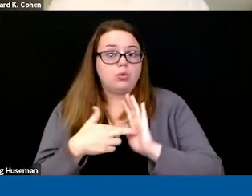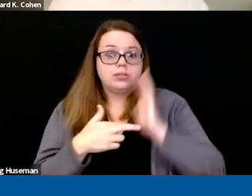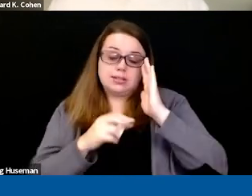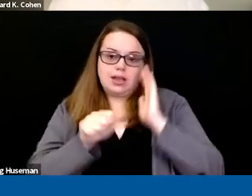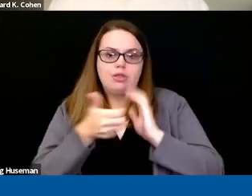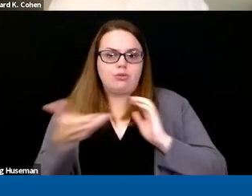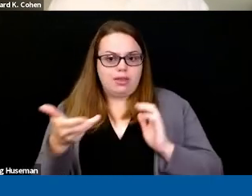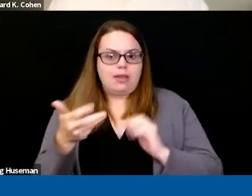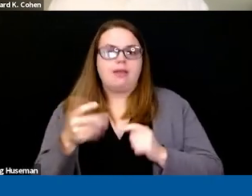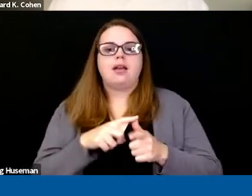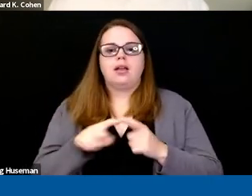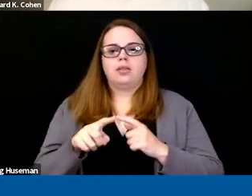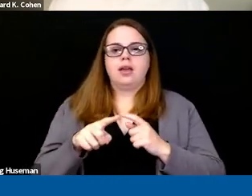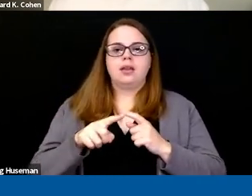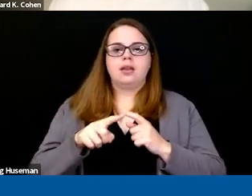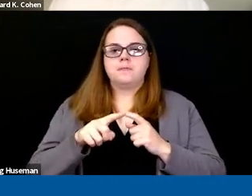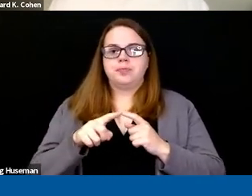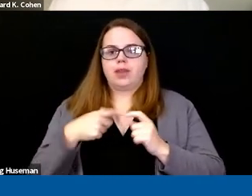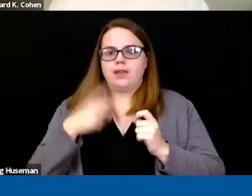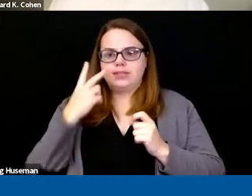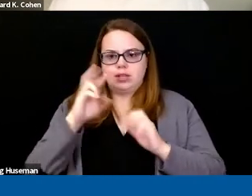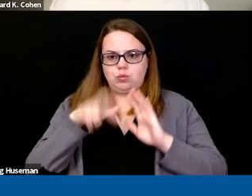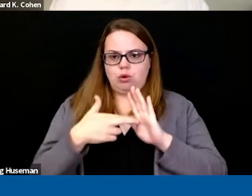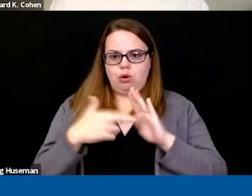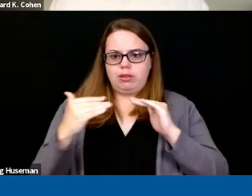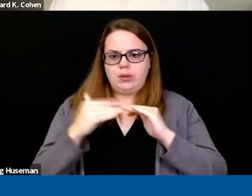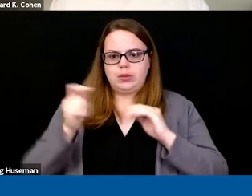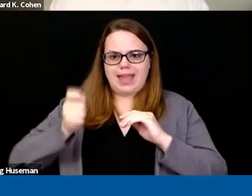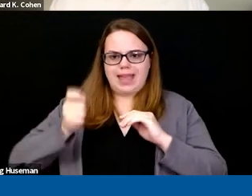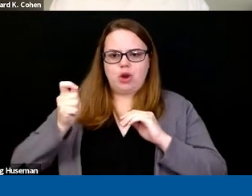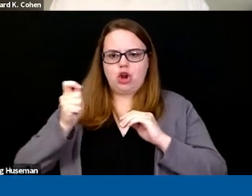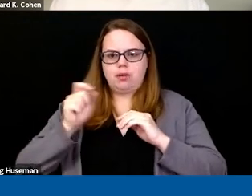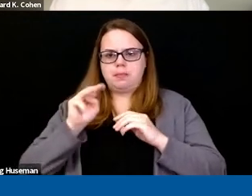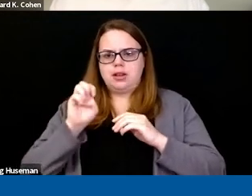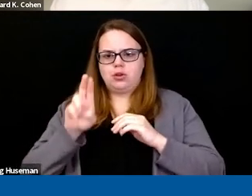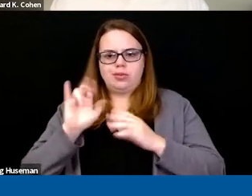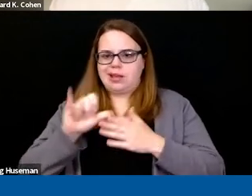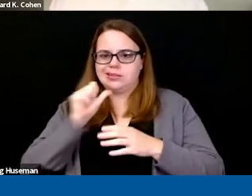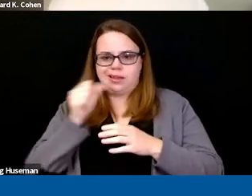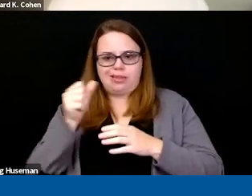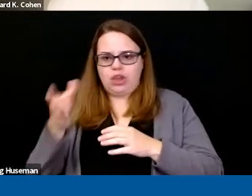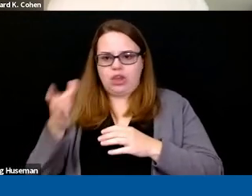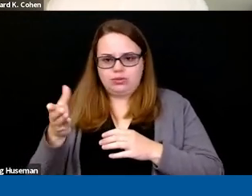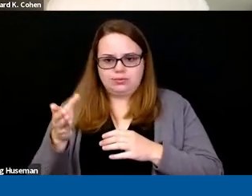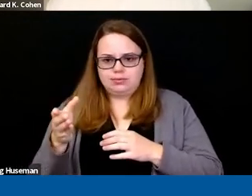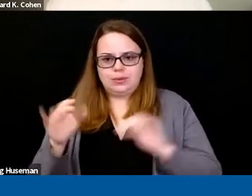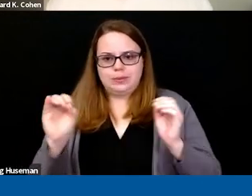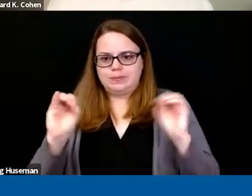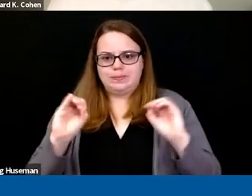And then I've seen a role equals hamburger menu, which doesn't exist. What does that even mean?